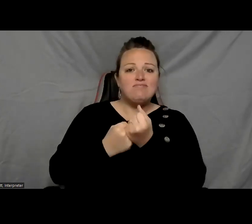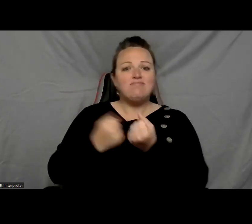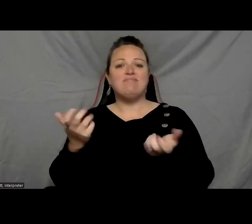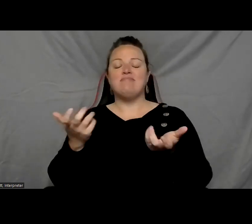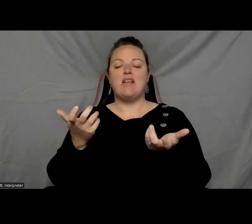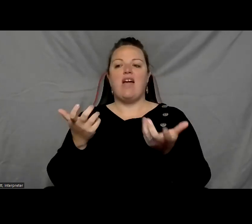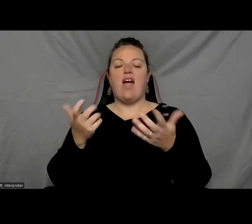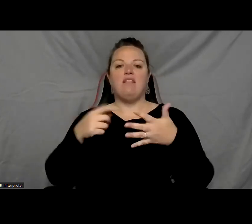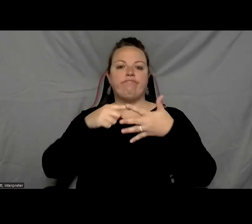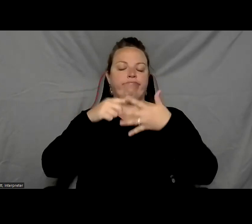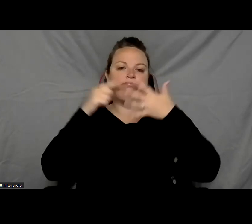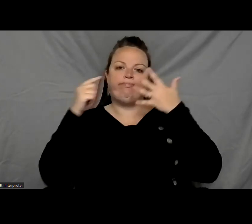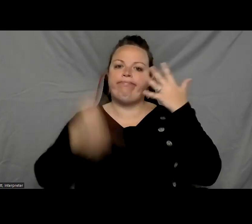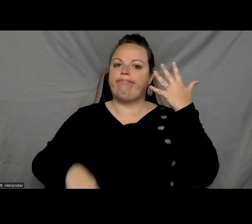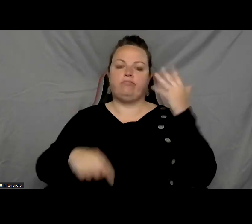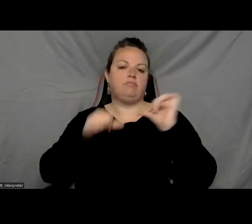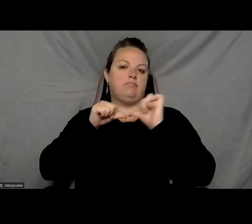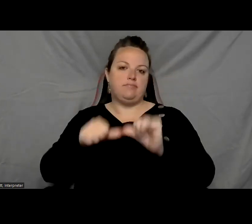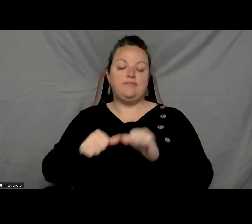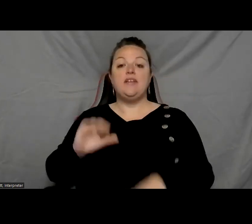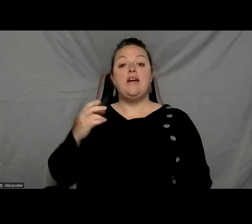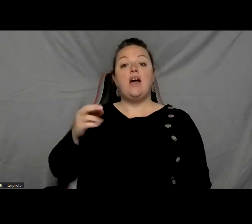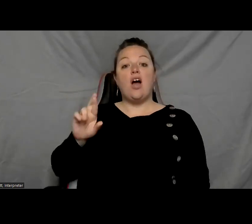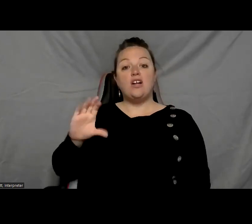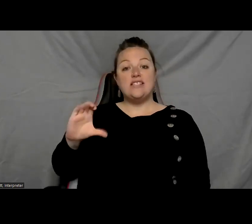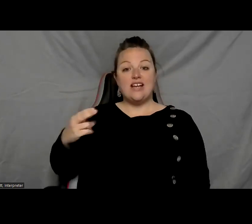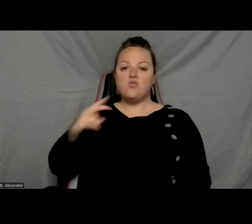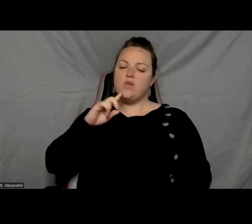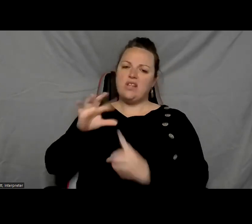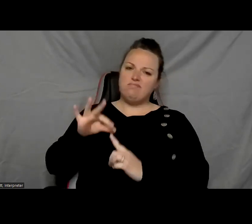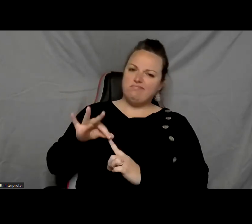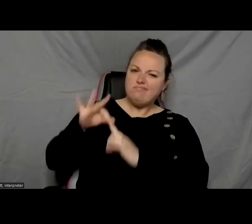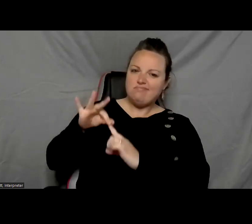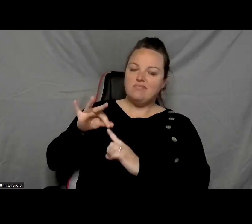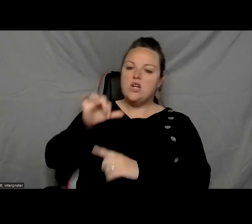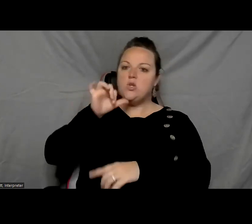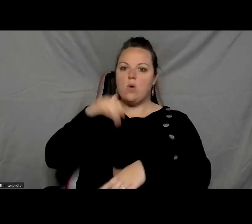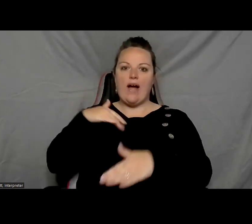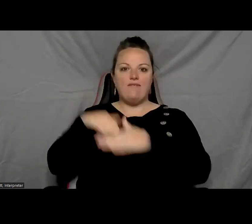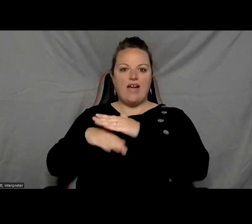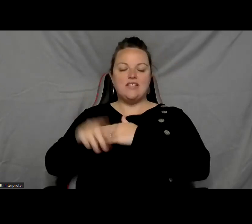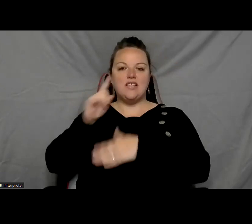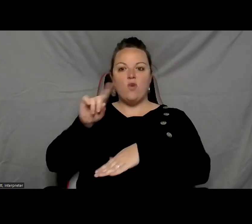And our situation is unique as an RCH, we don't have access to on site 24/7 nursing.